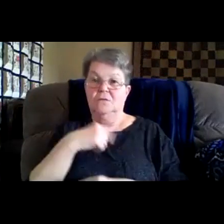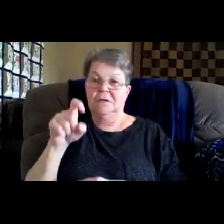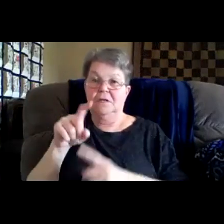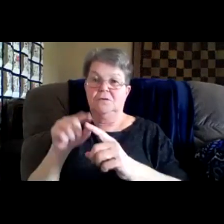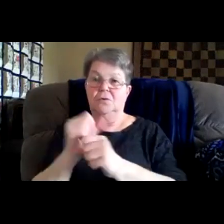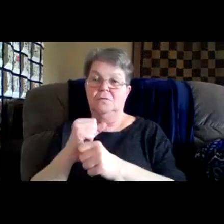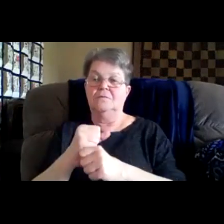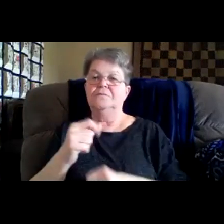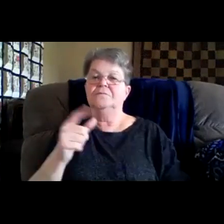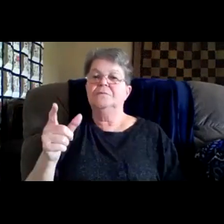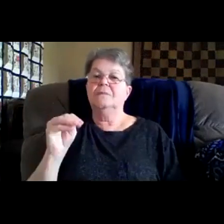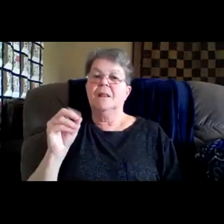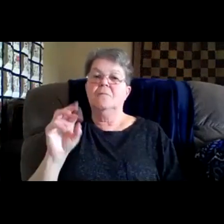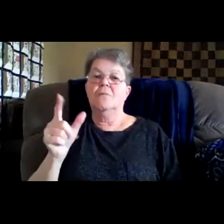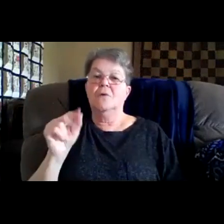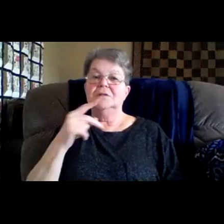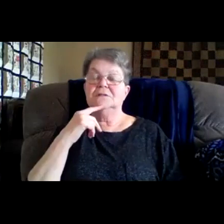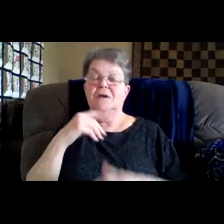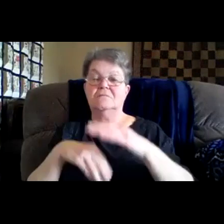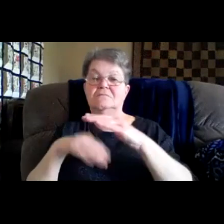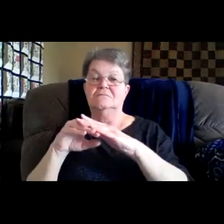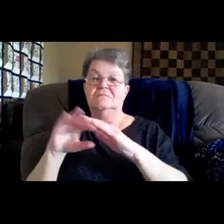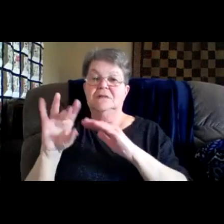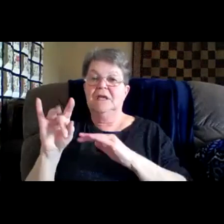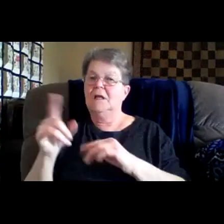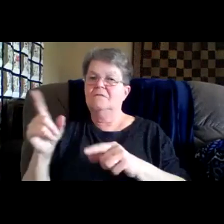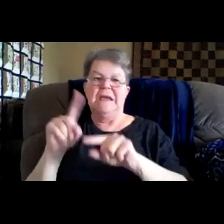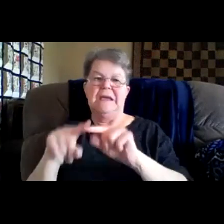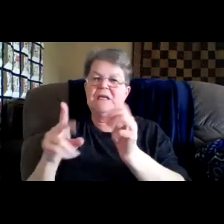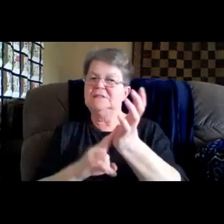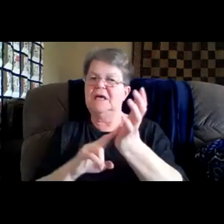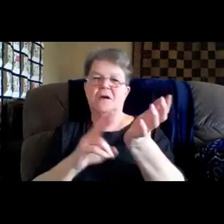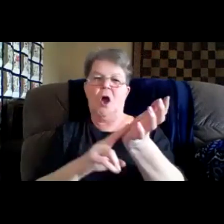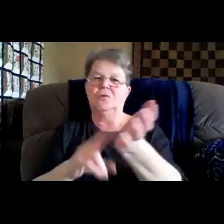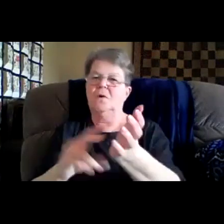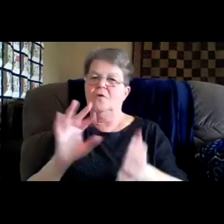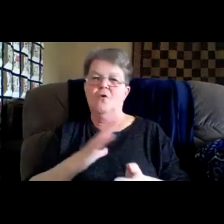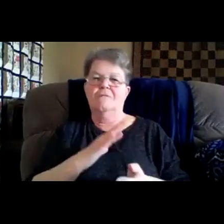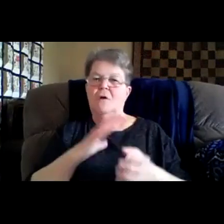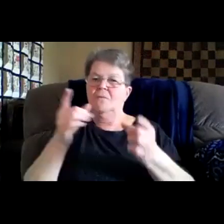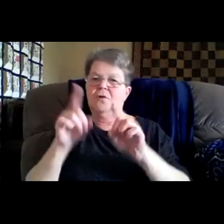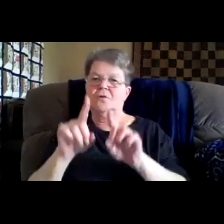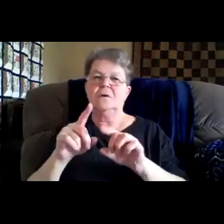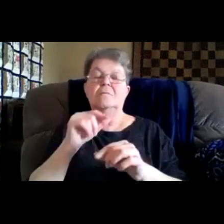[Morgan] So until somebody reaches the age of majority, they can't sign kind of contracts or formal agreements, but that doesn't mean you can't engage in planning